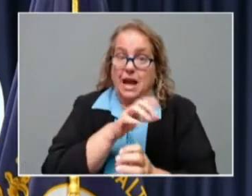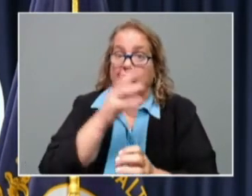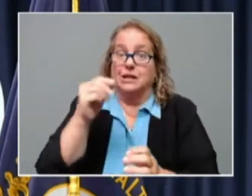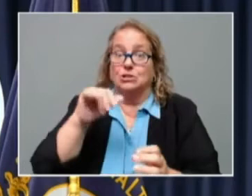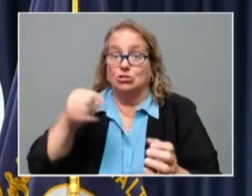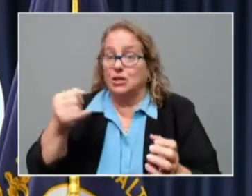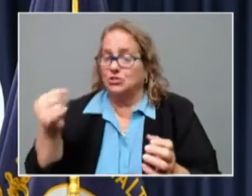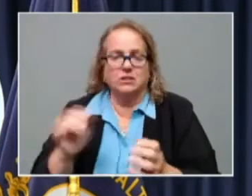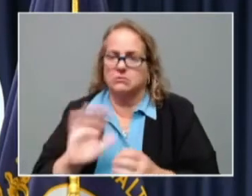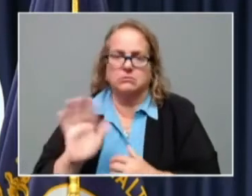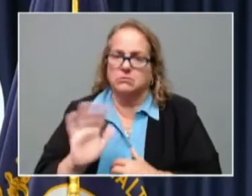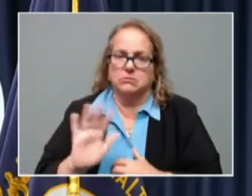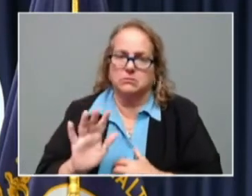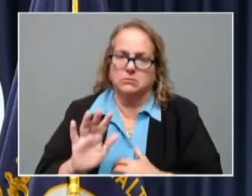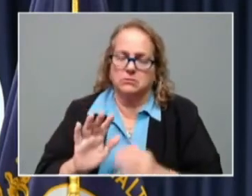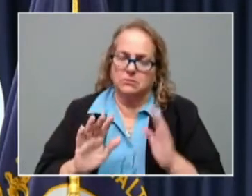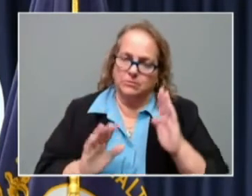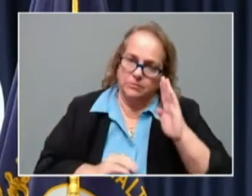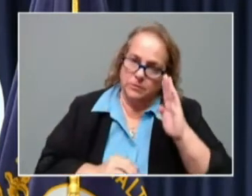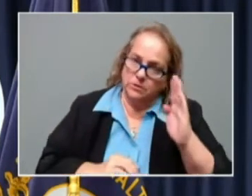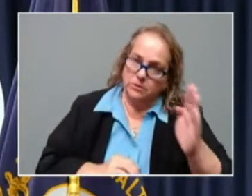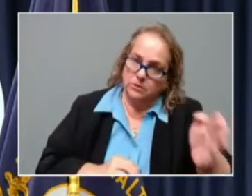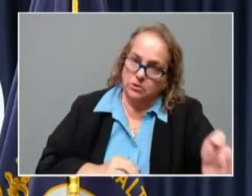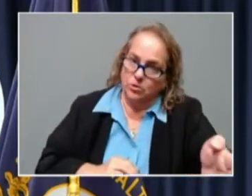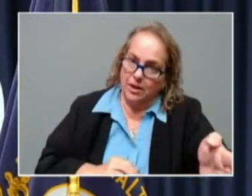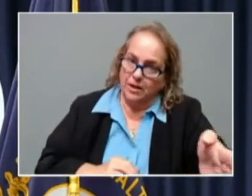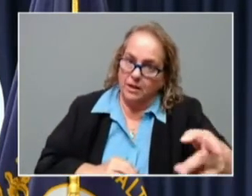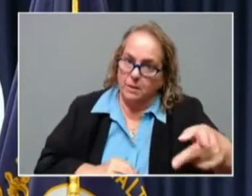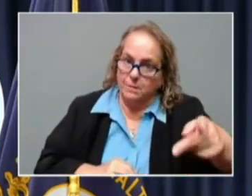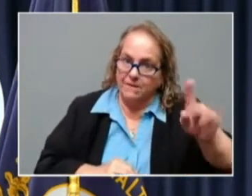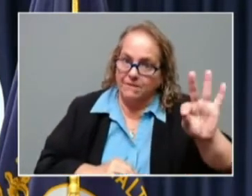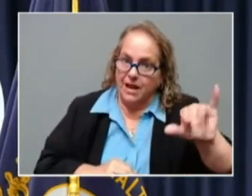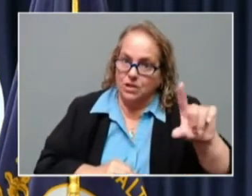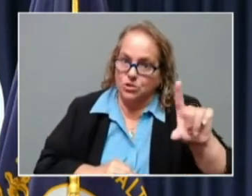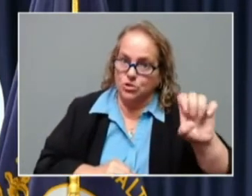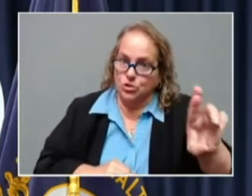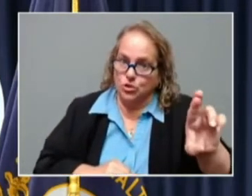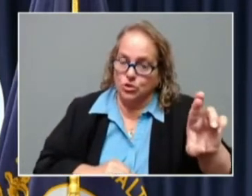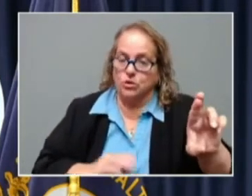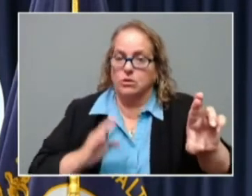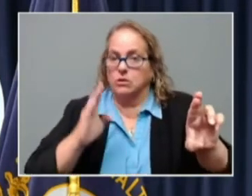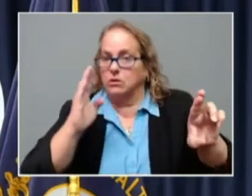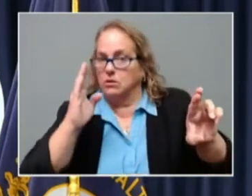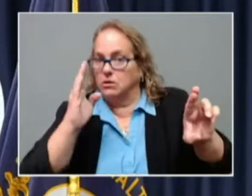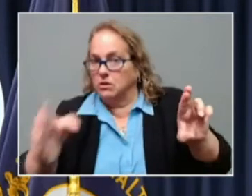believe that would be a bad idea that no one should do. Um And again remember